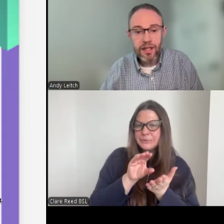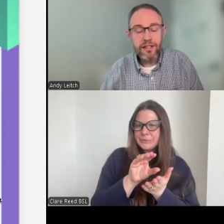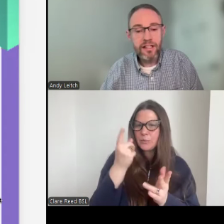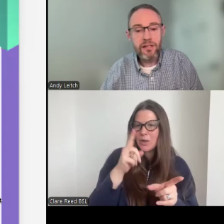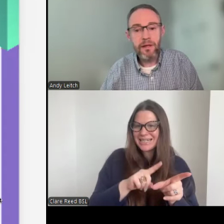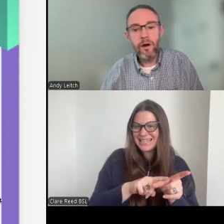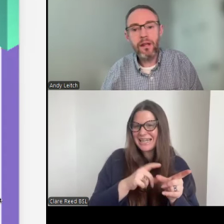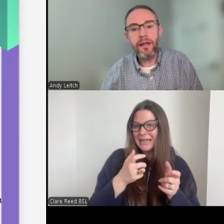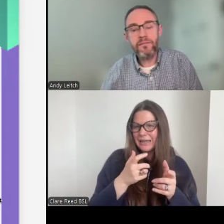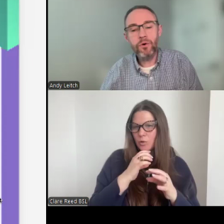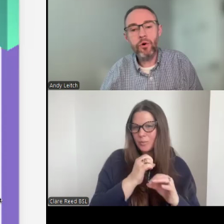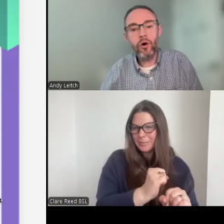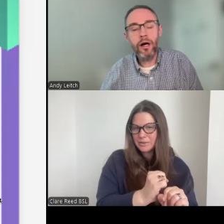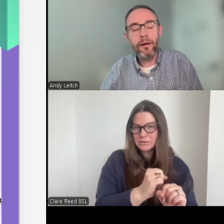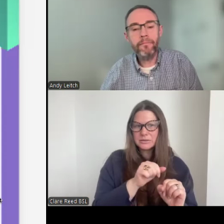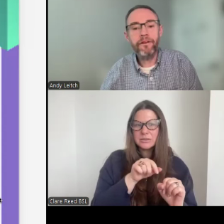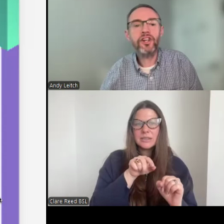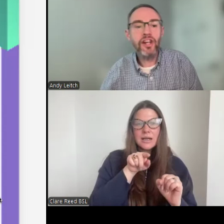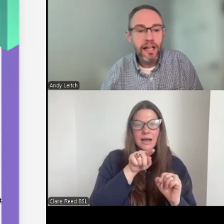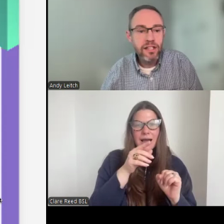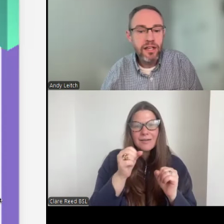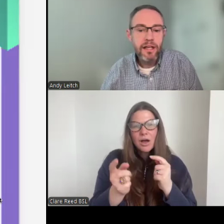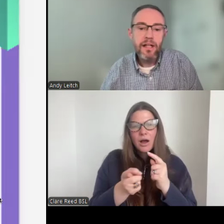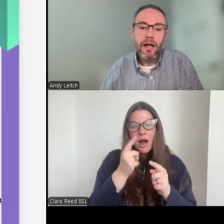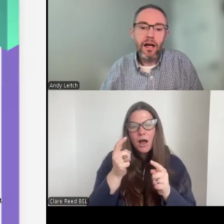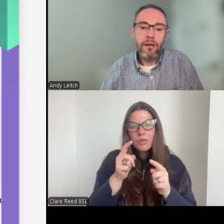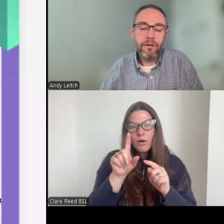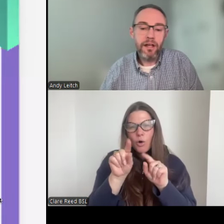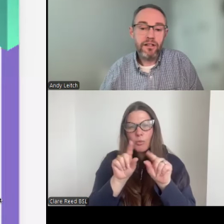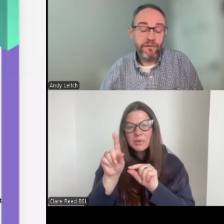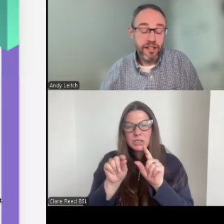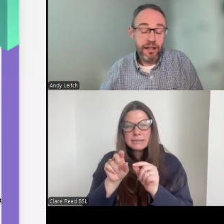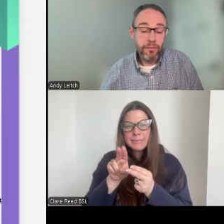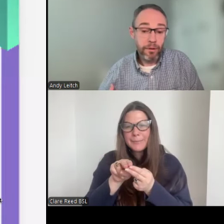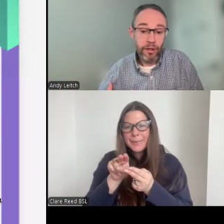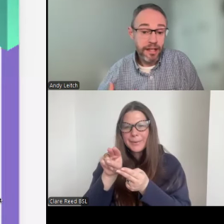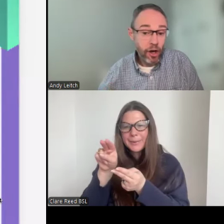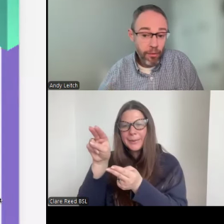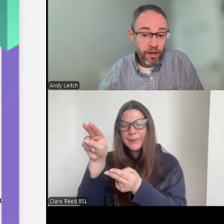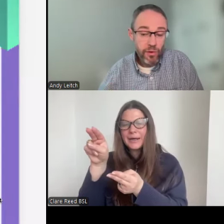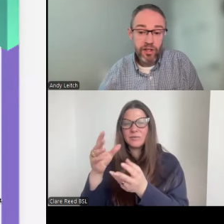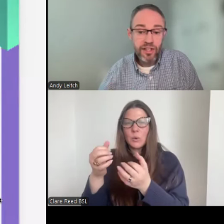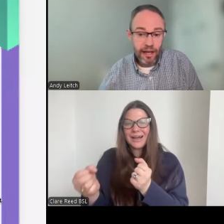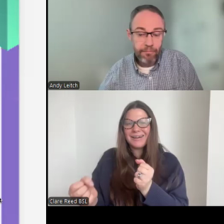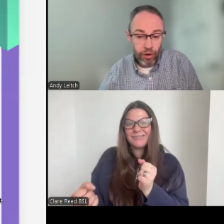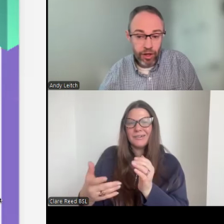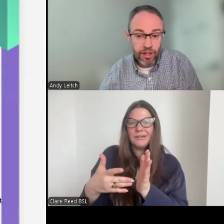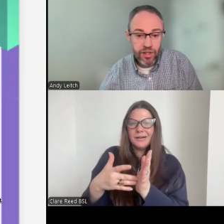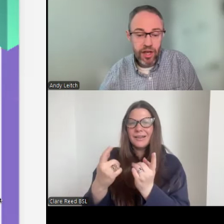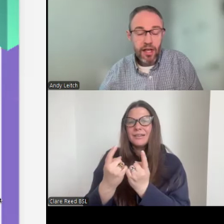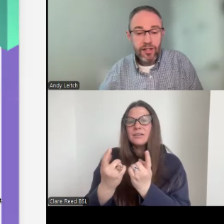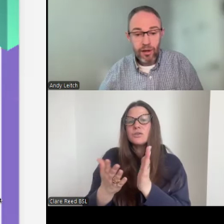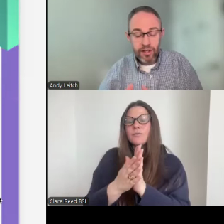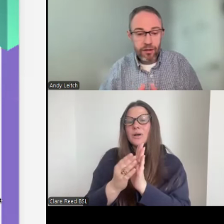These tend to be when there's more functionality like, for example, e-commerce where you're selling products.